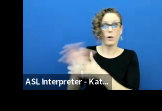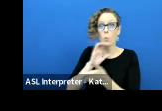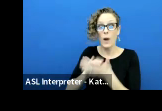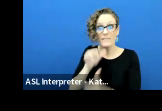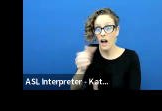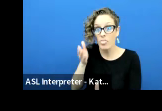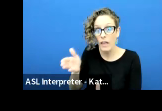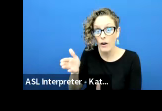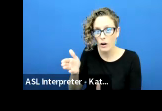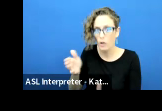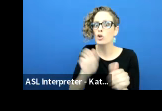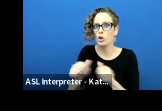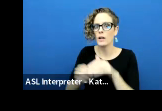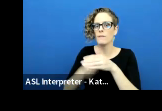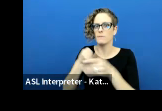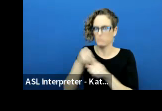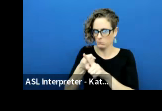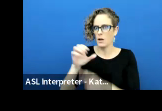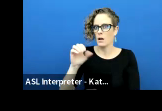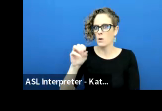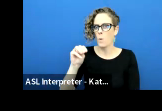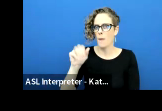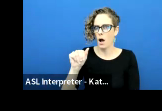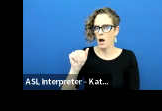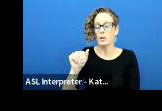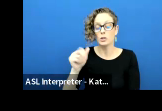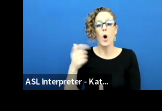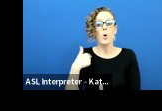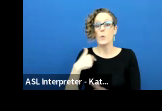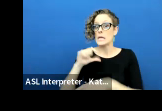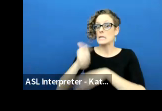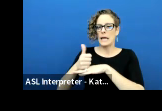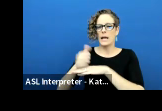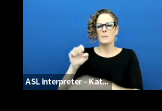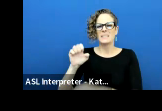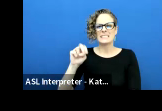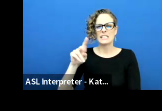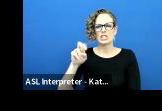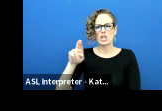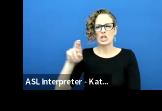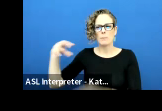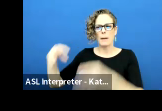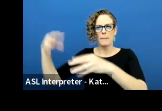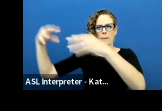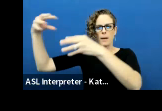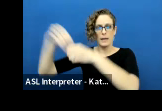well we've since put sensors in all the rooms um in the house so if she's not there and she